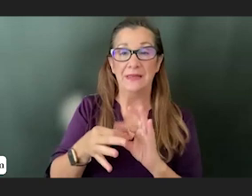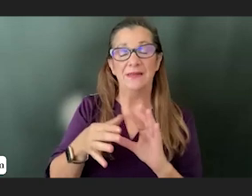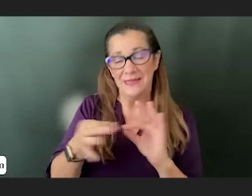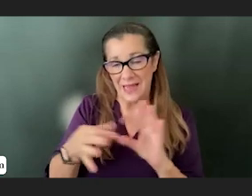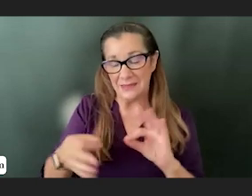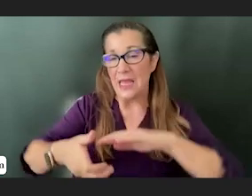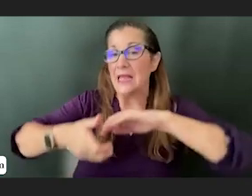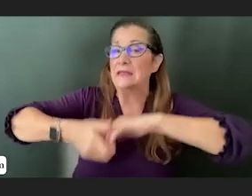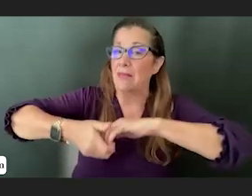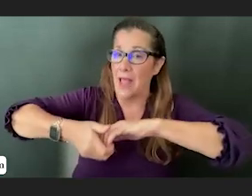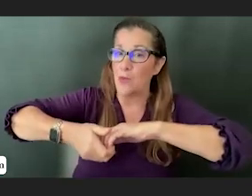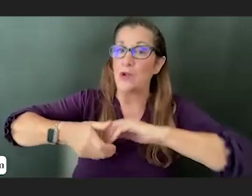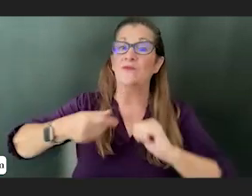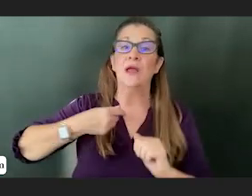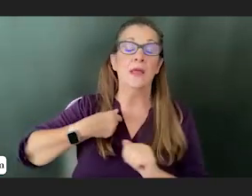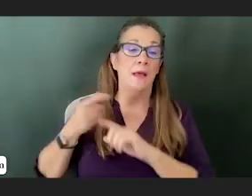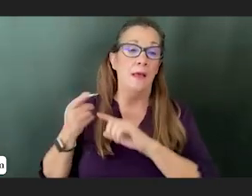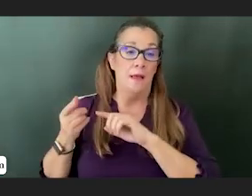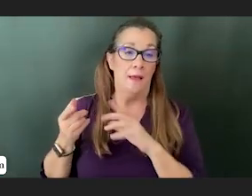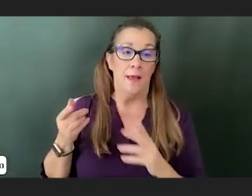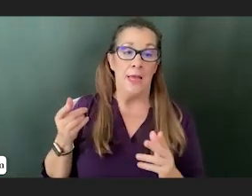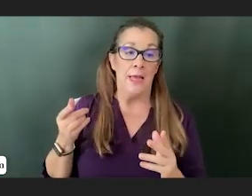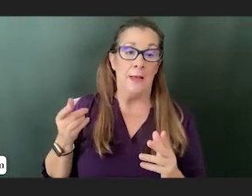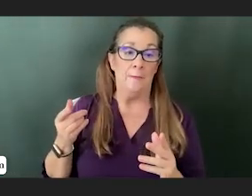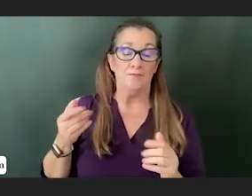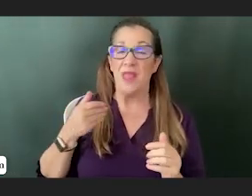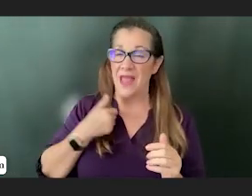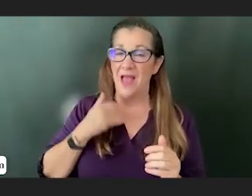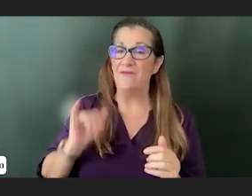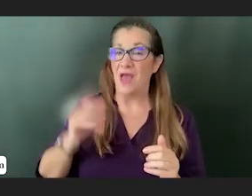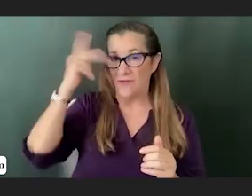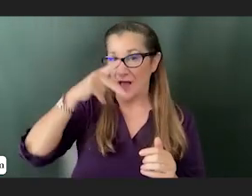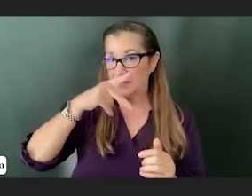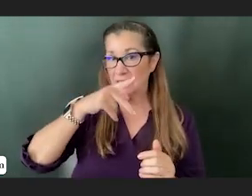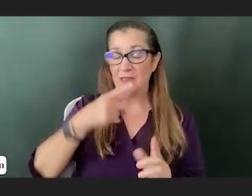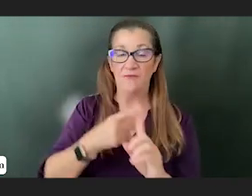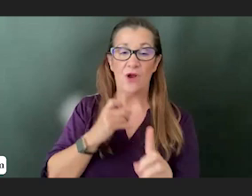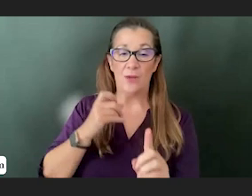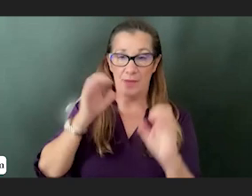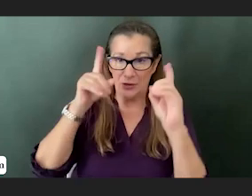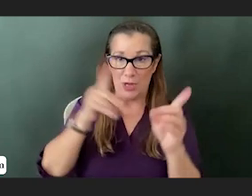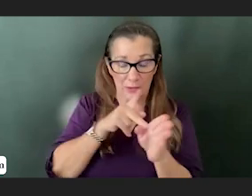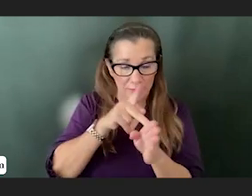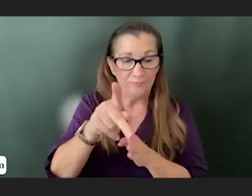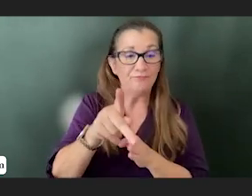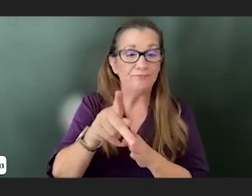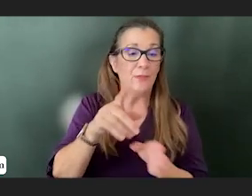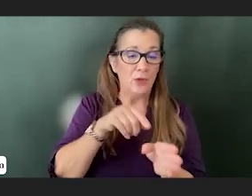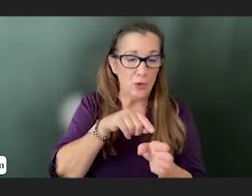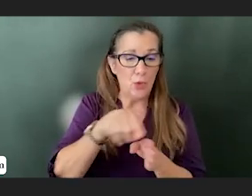And I come to this philosophy from the educational domain through IDEA and a collaborative model.